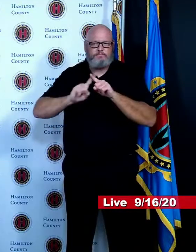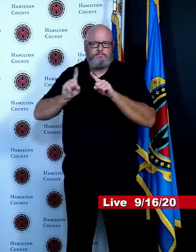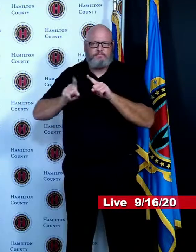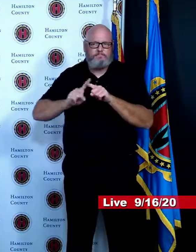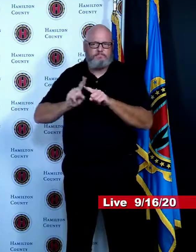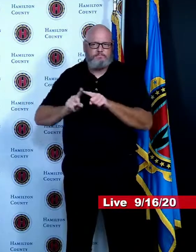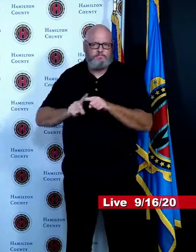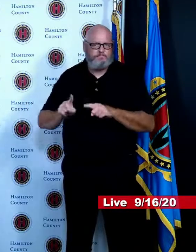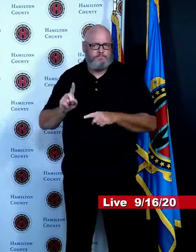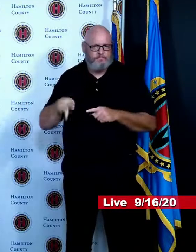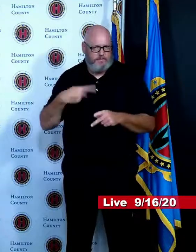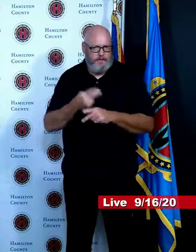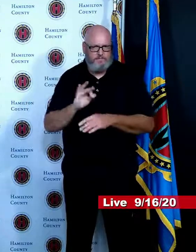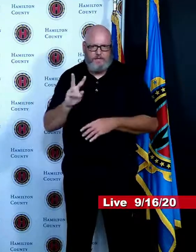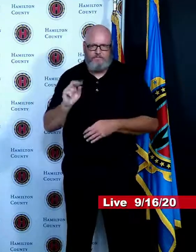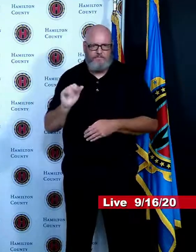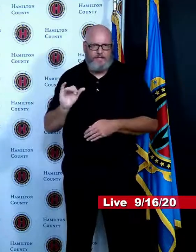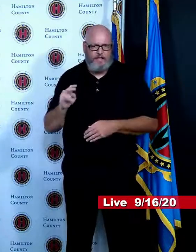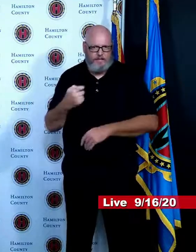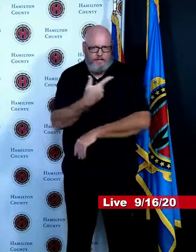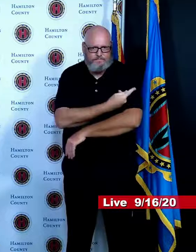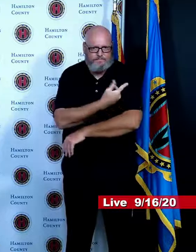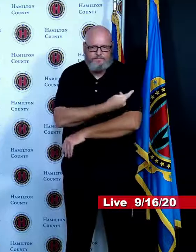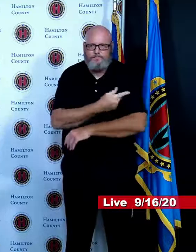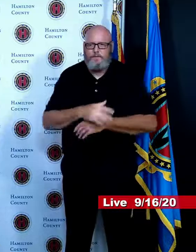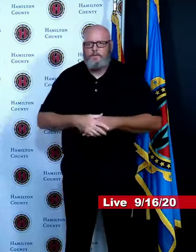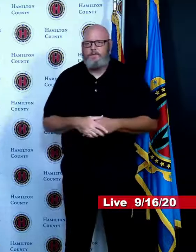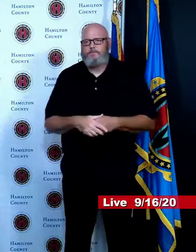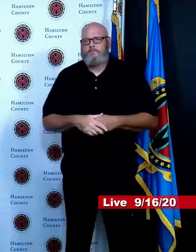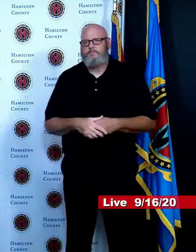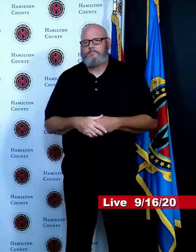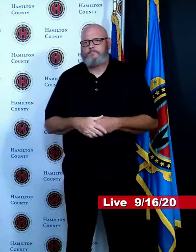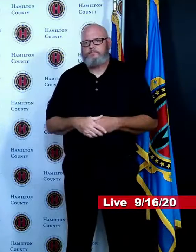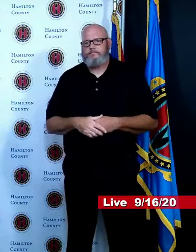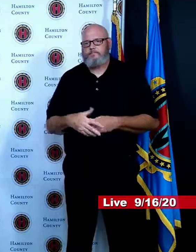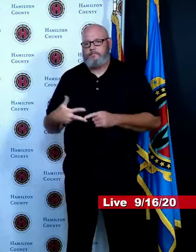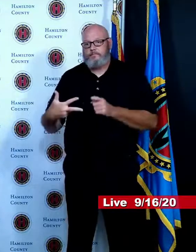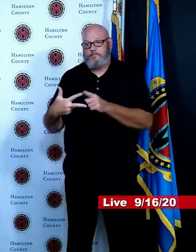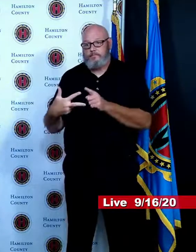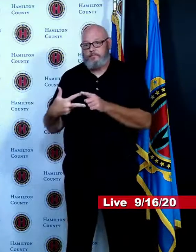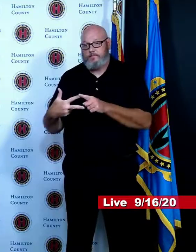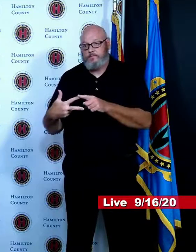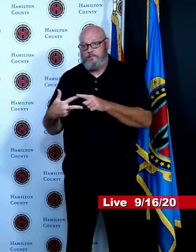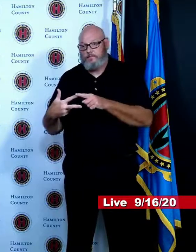whereas Moderna doesn't and so our conjecture our prediction our